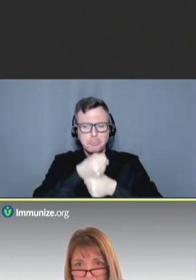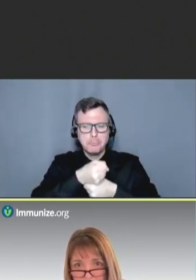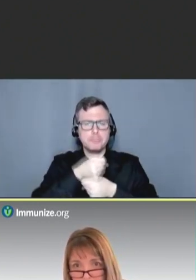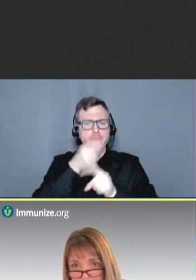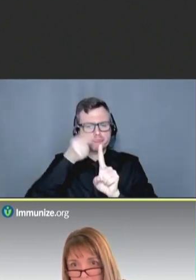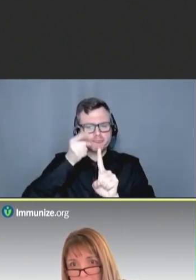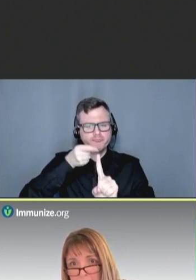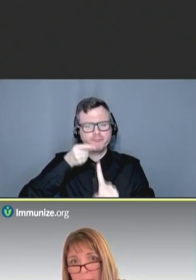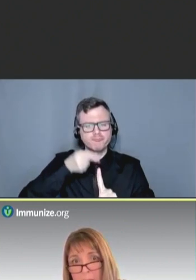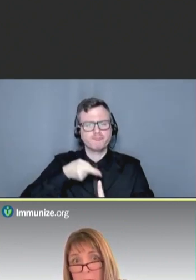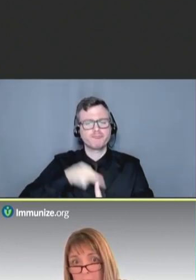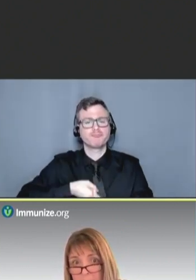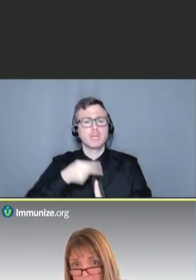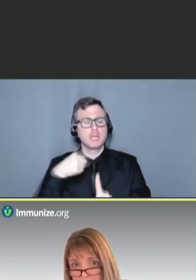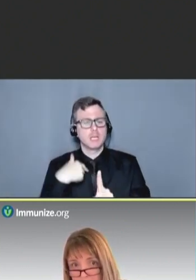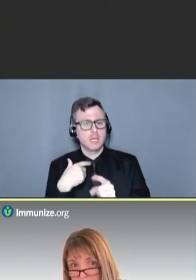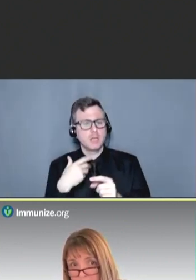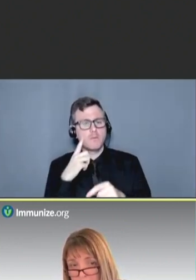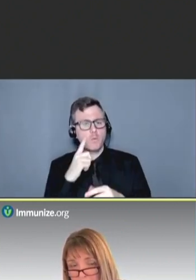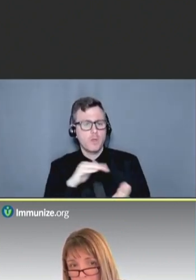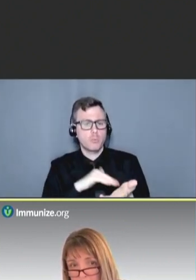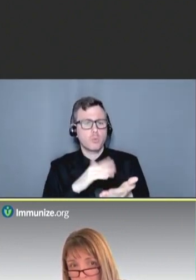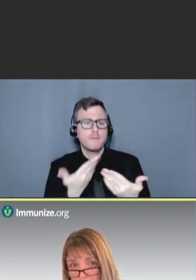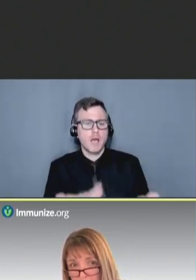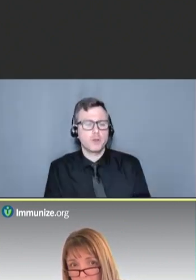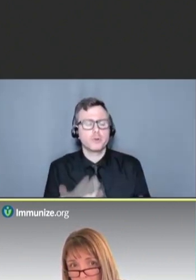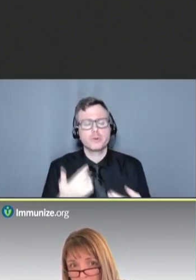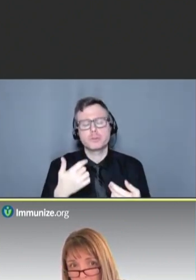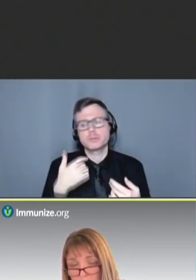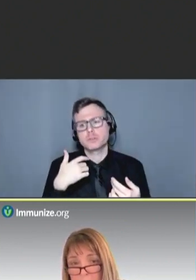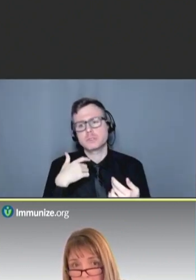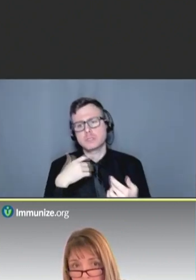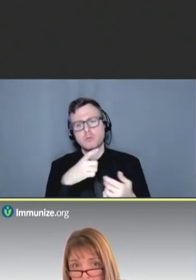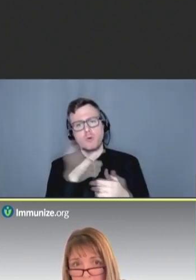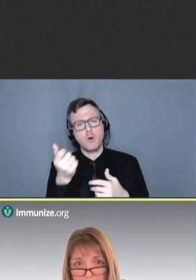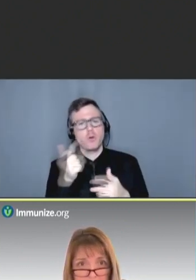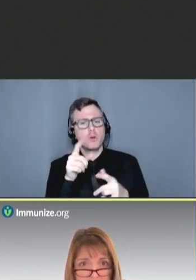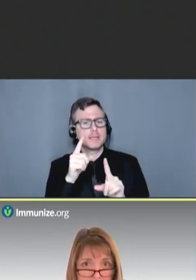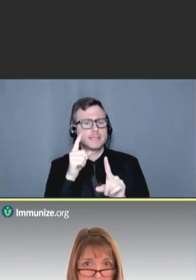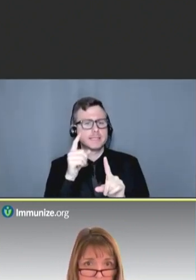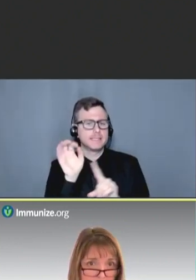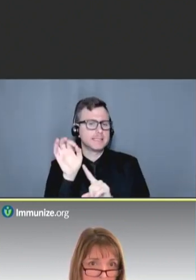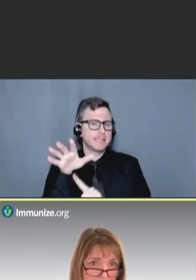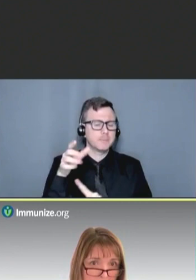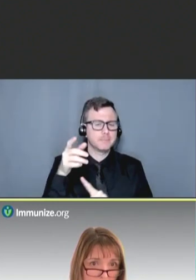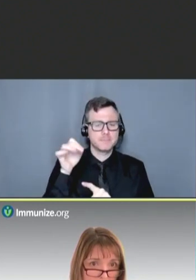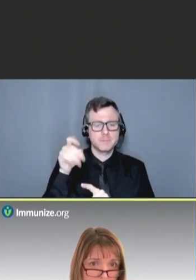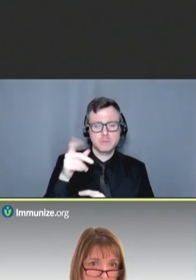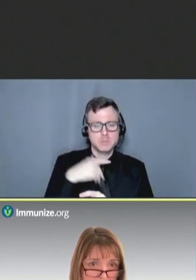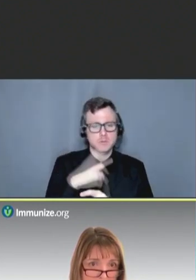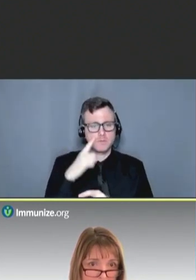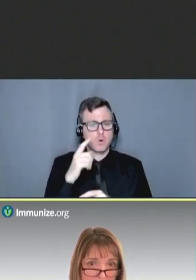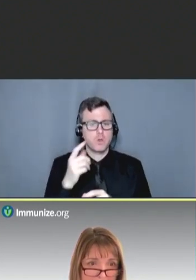providers and provide some tips about some recent updates to the adult ACIP schedule.